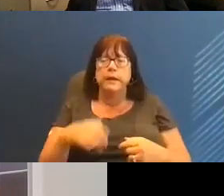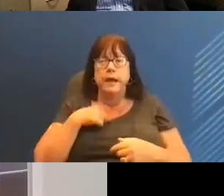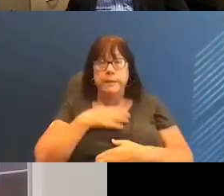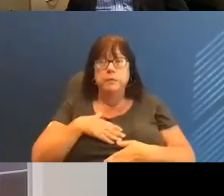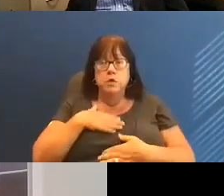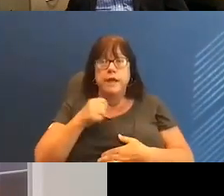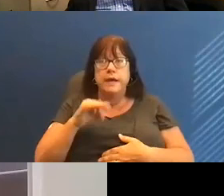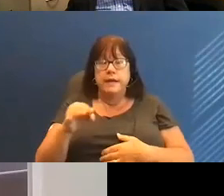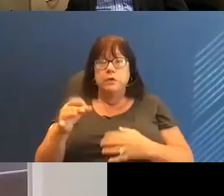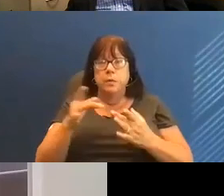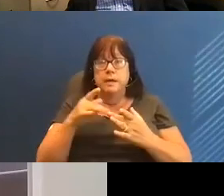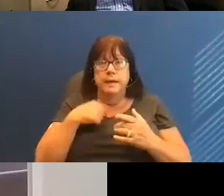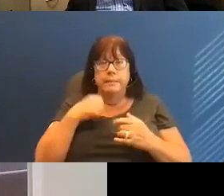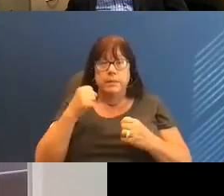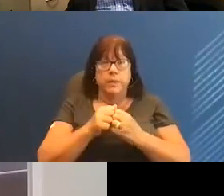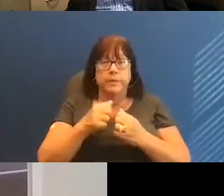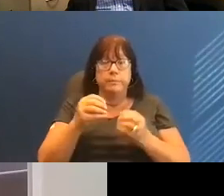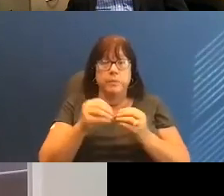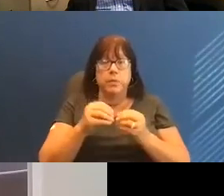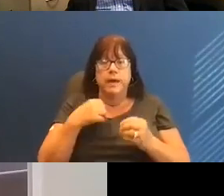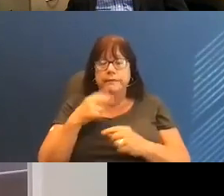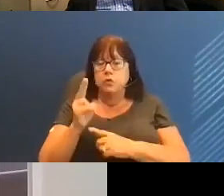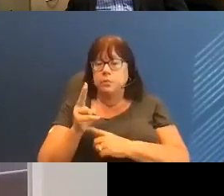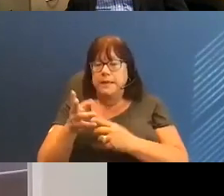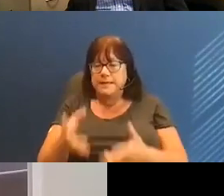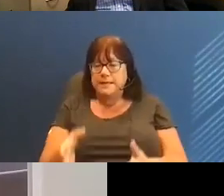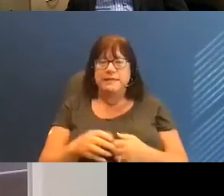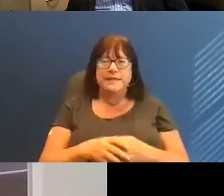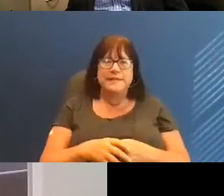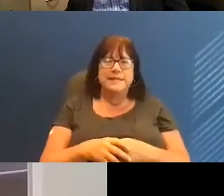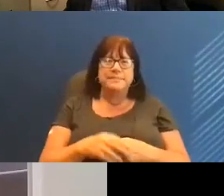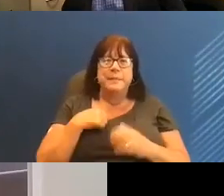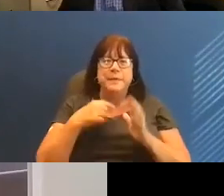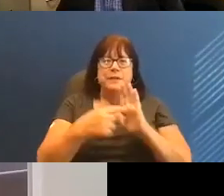and then I've got, let's see, two minutes to go here. Let me show you I've got a few of the